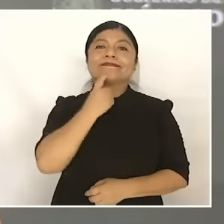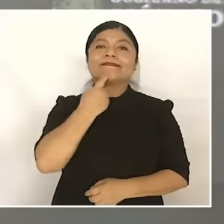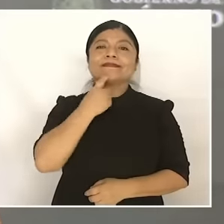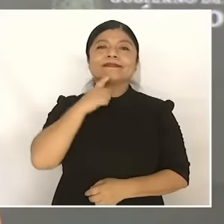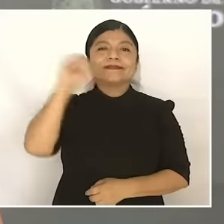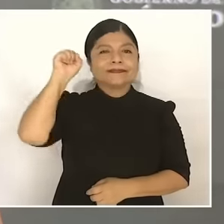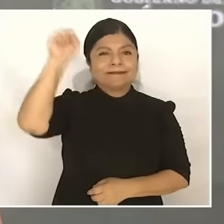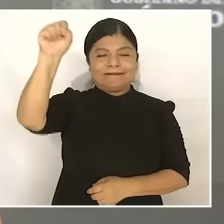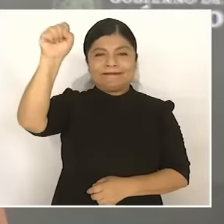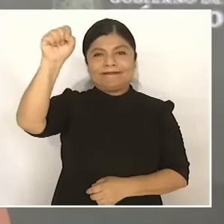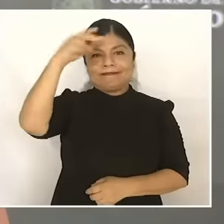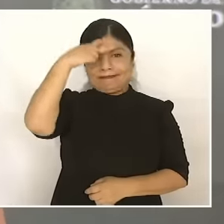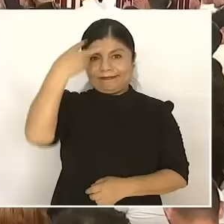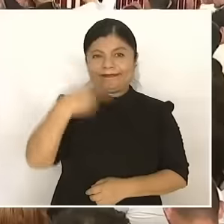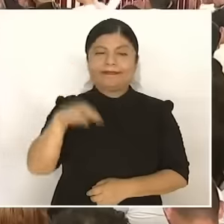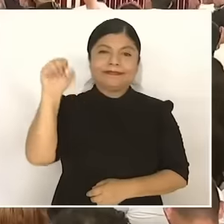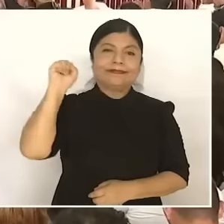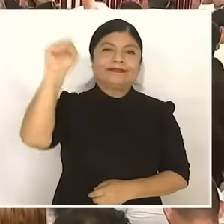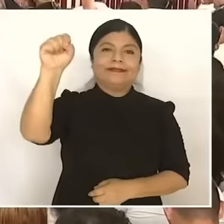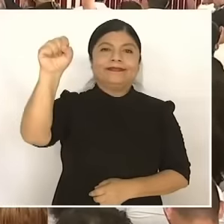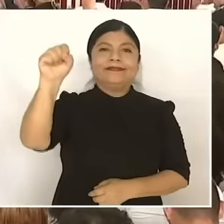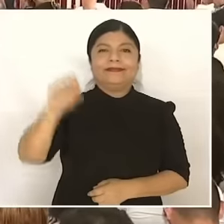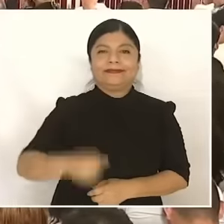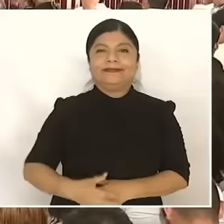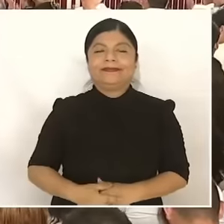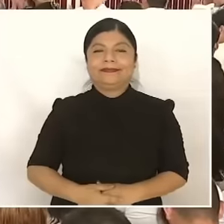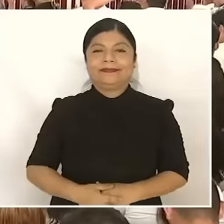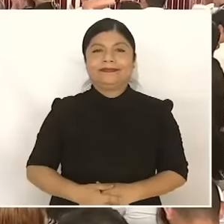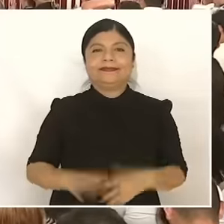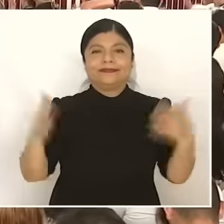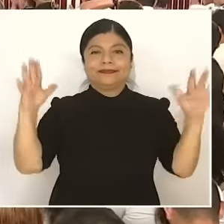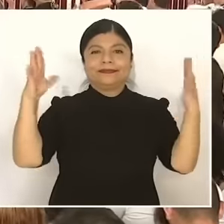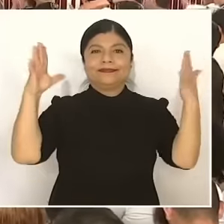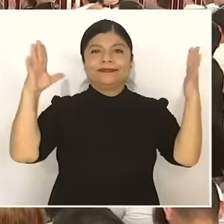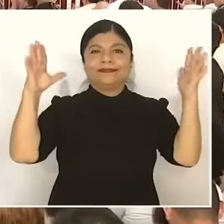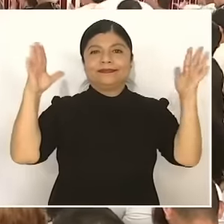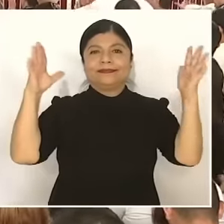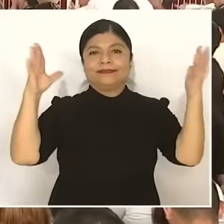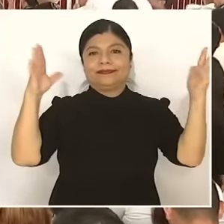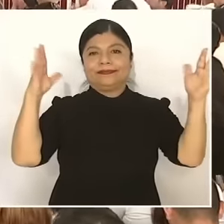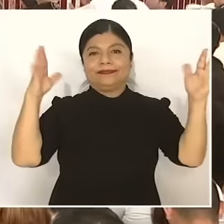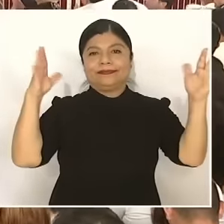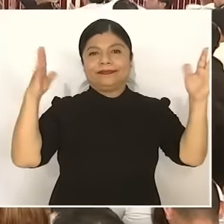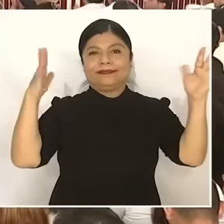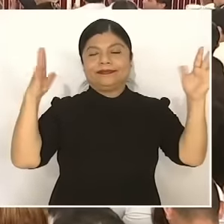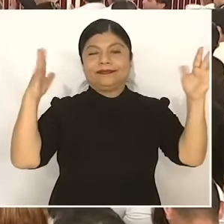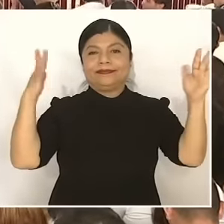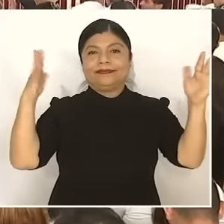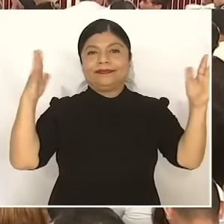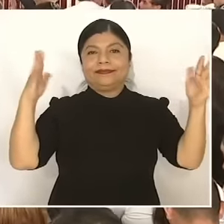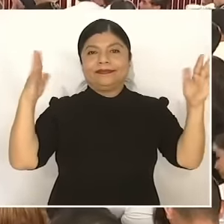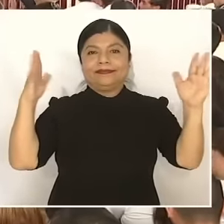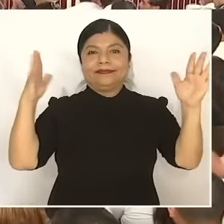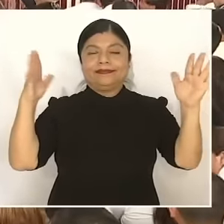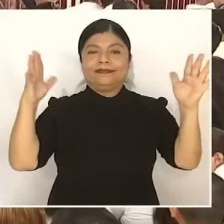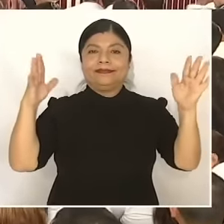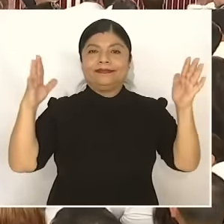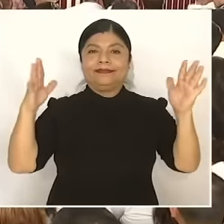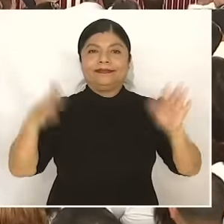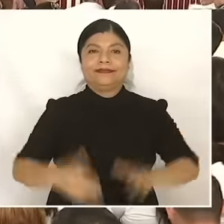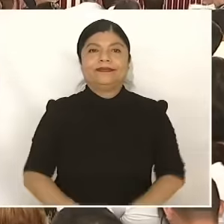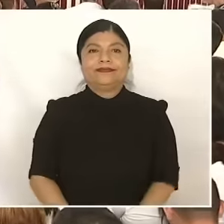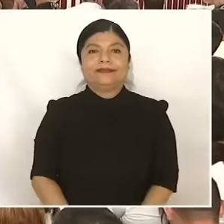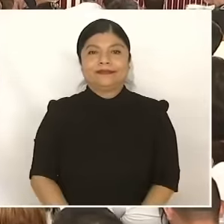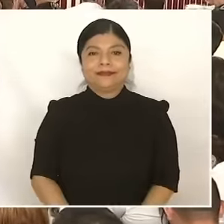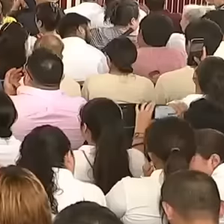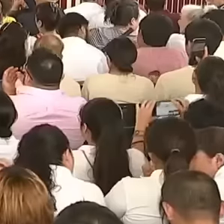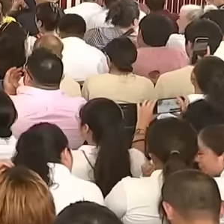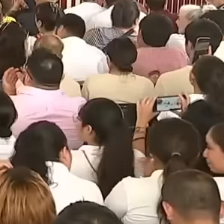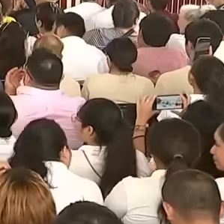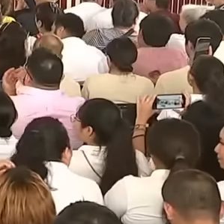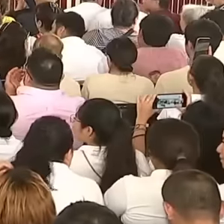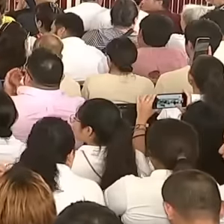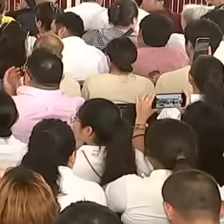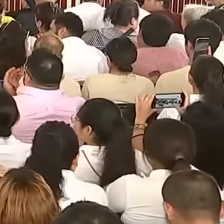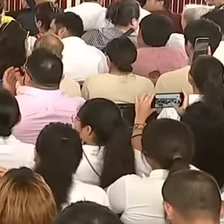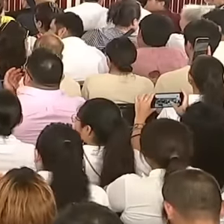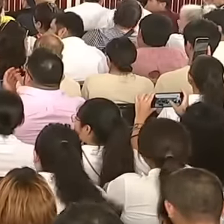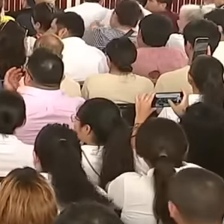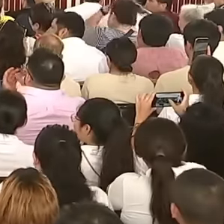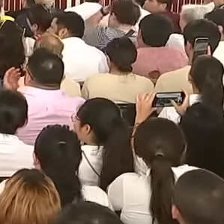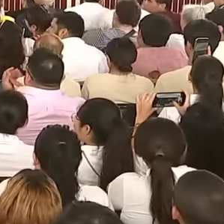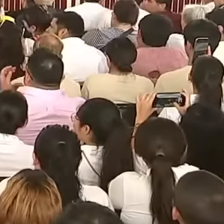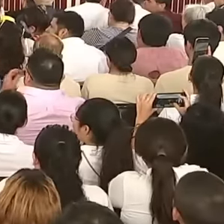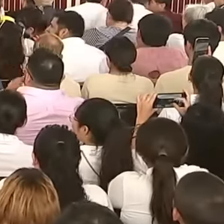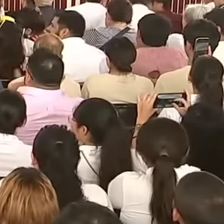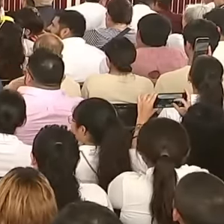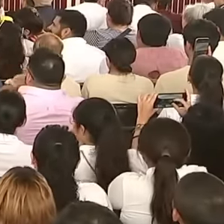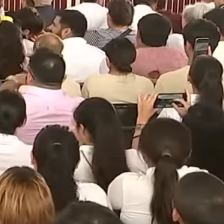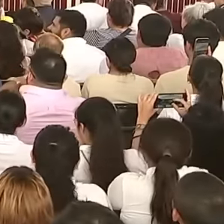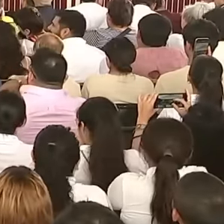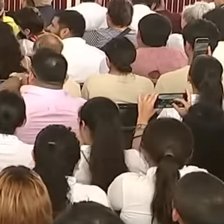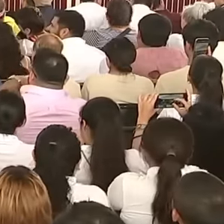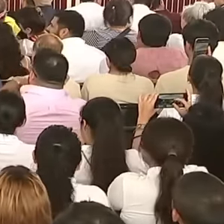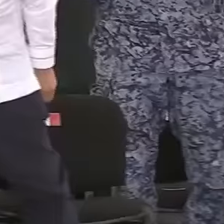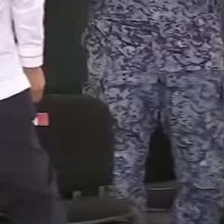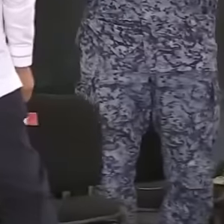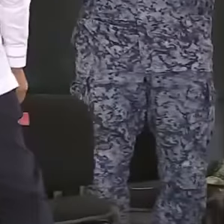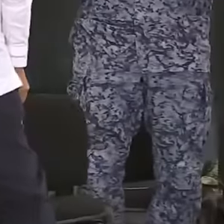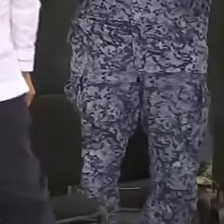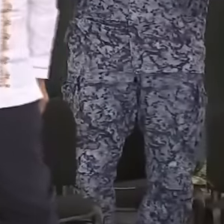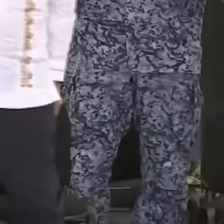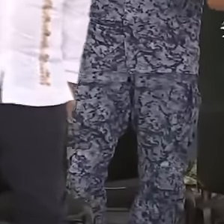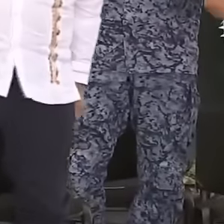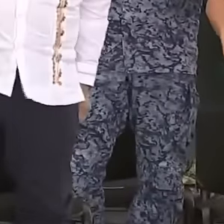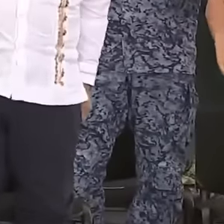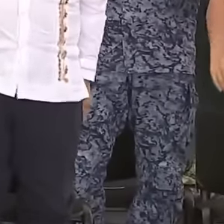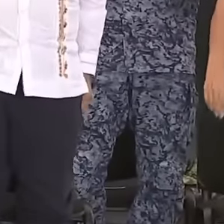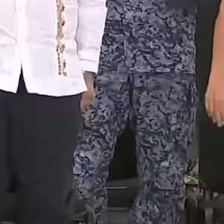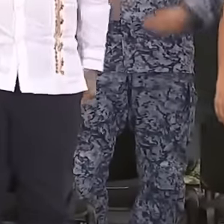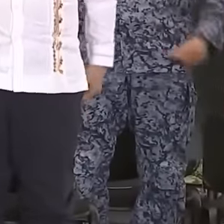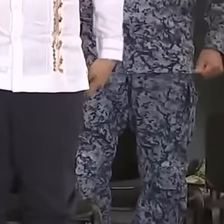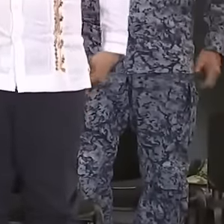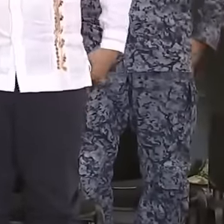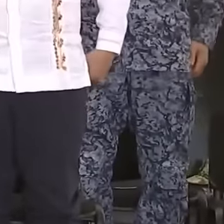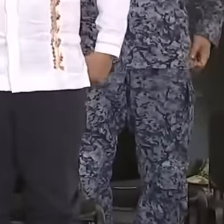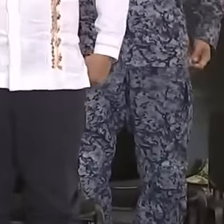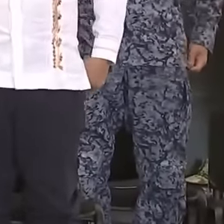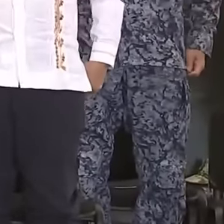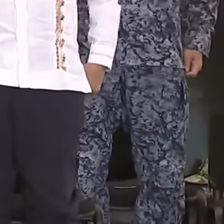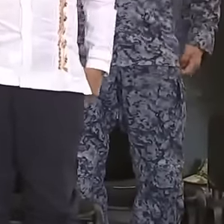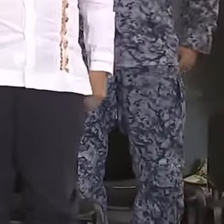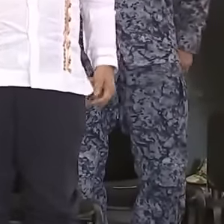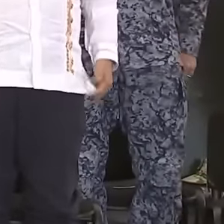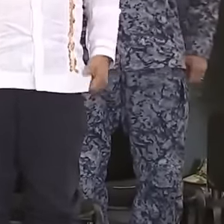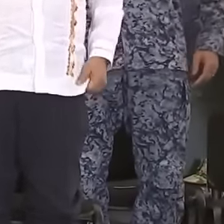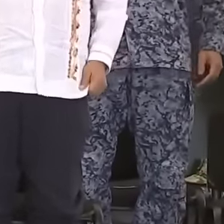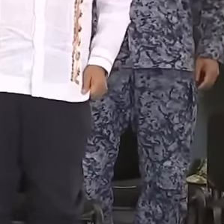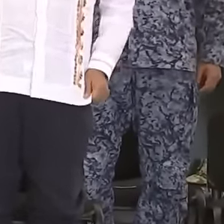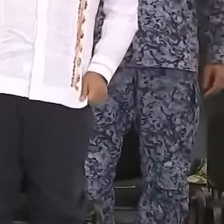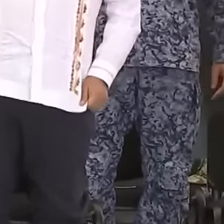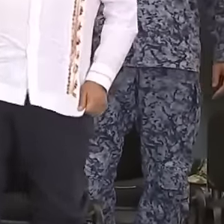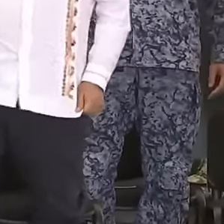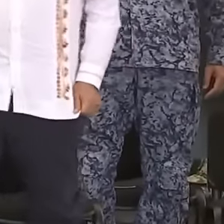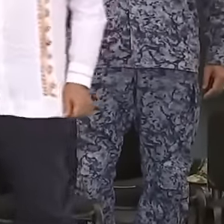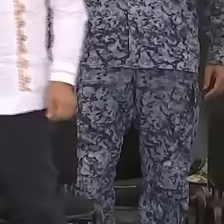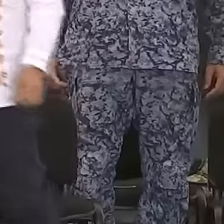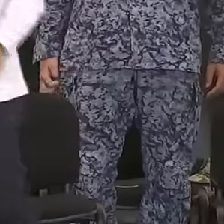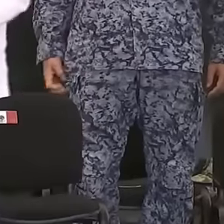Mexico, dear public, let us listen to the message that